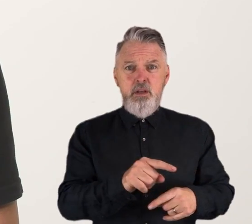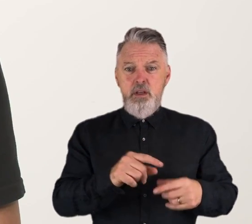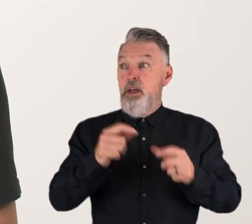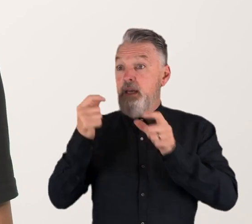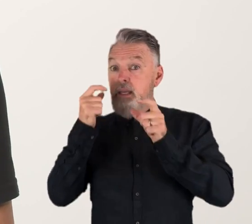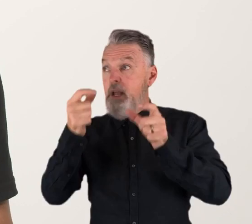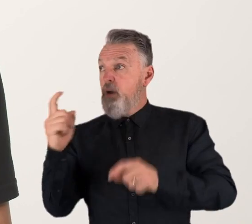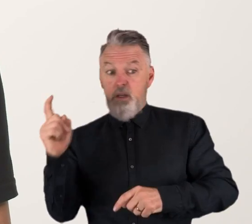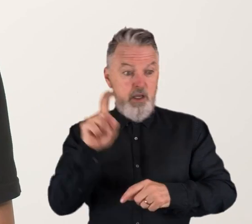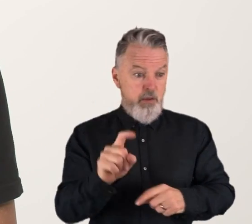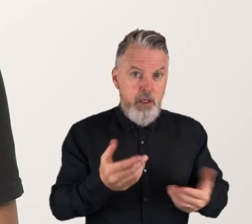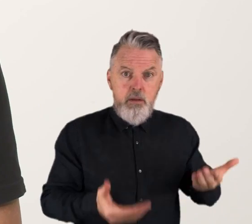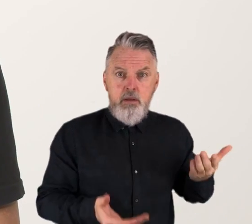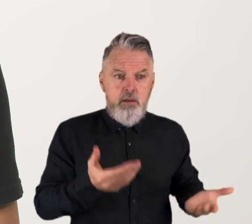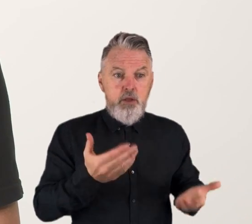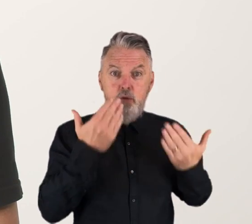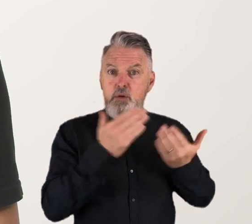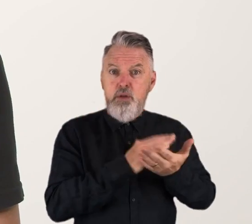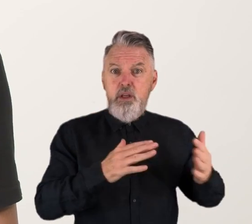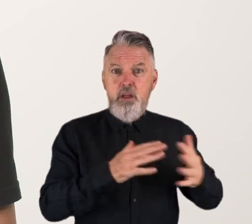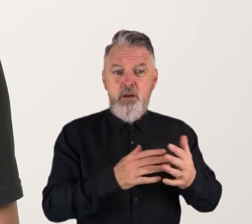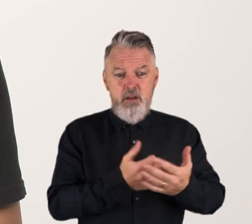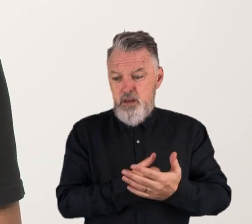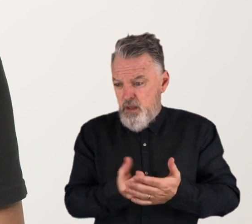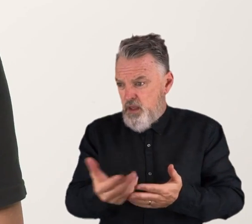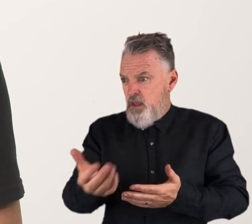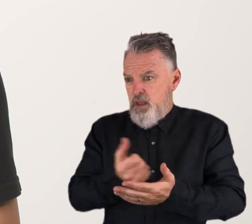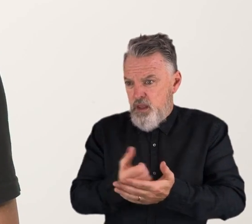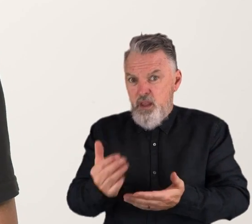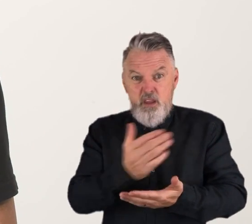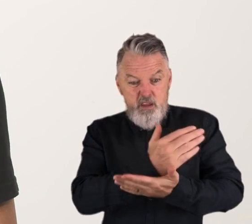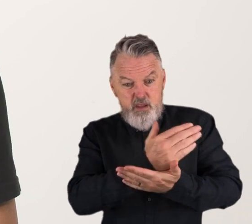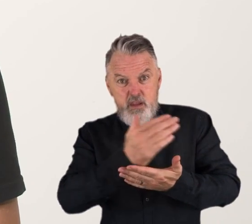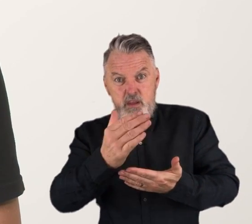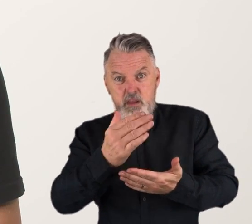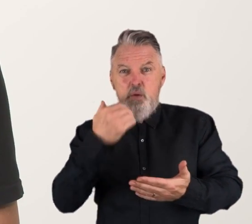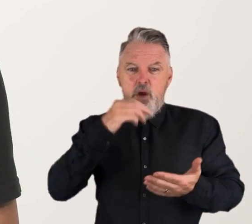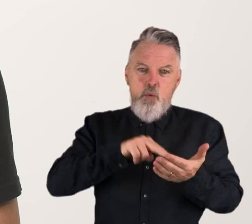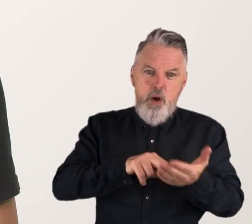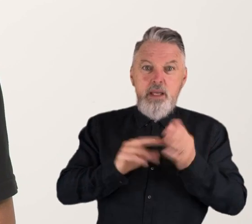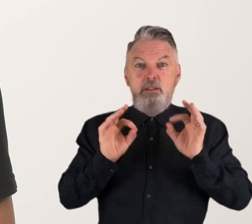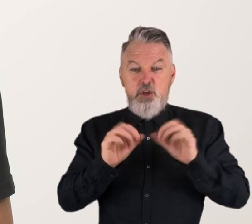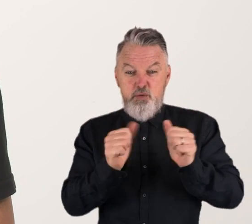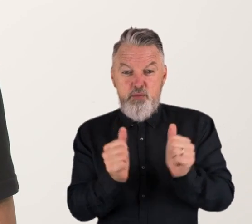around his health needs. It was costly and time consuming waiting for specialist appointments, often for basic health queries